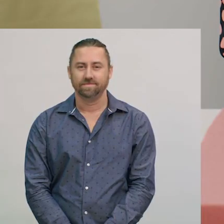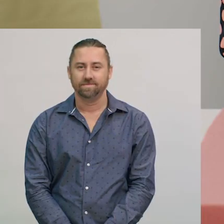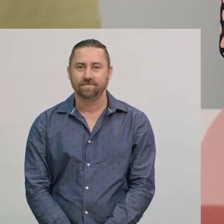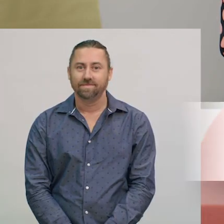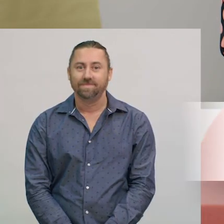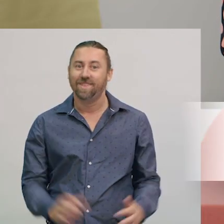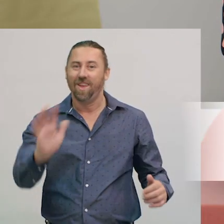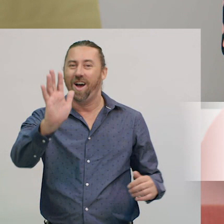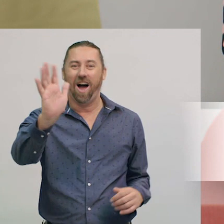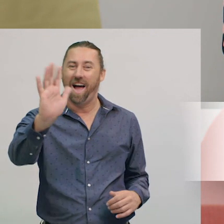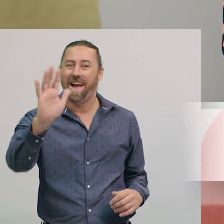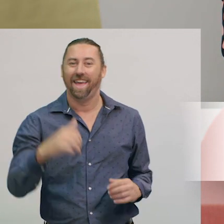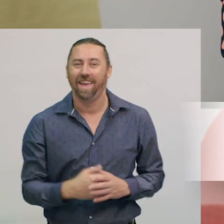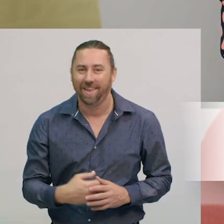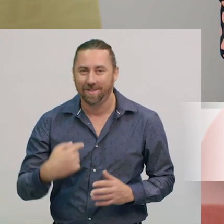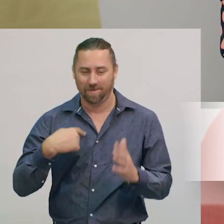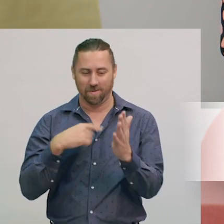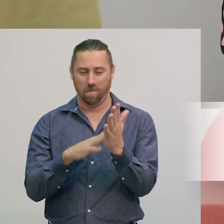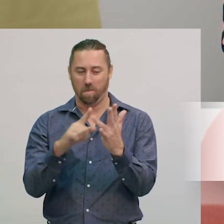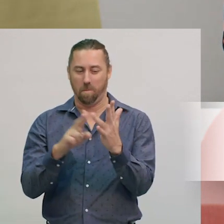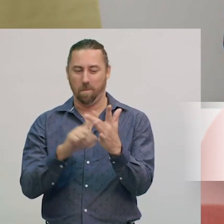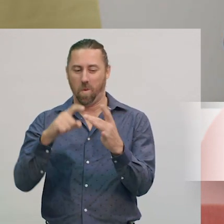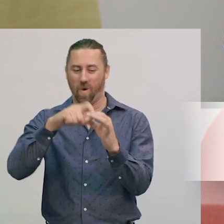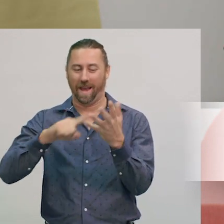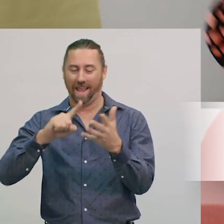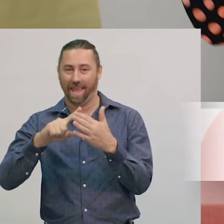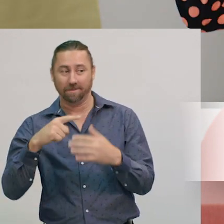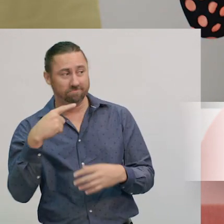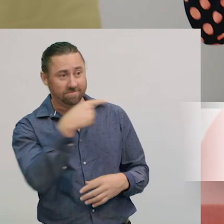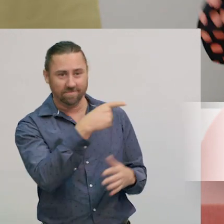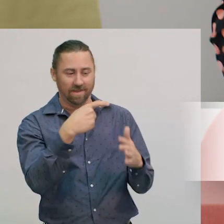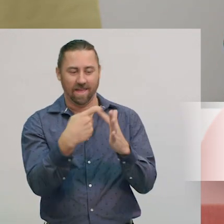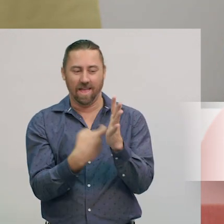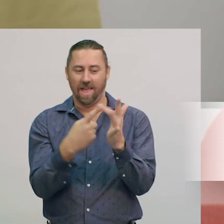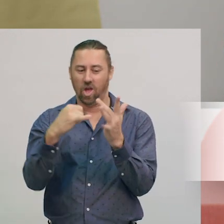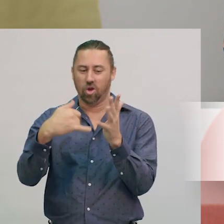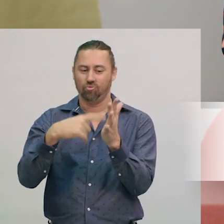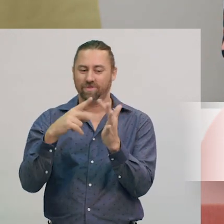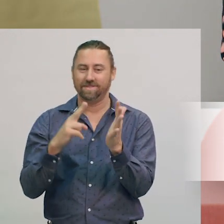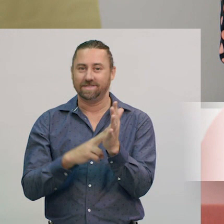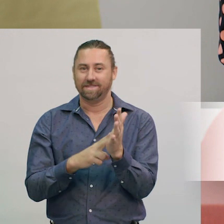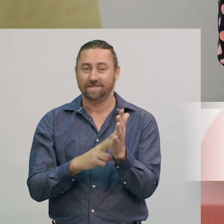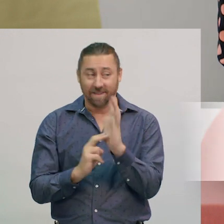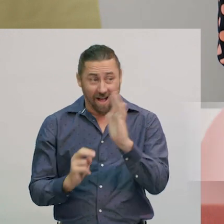Hi, everyone. My name is Monique, and this is Kristen. Hi there. Today,